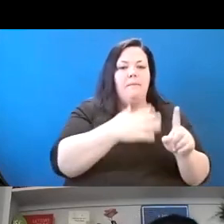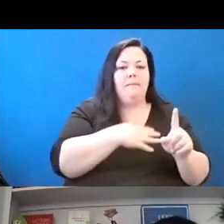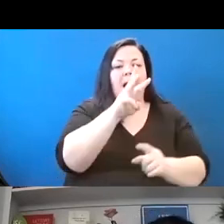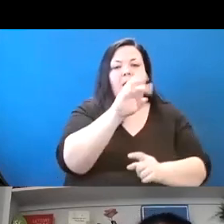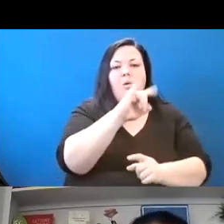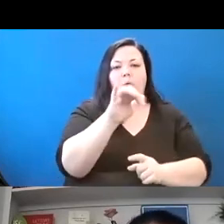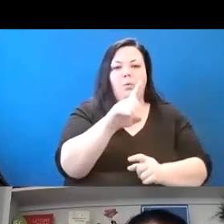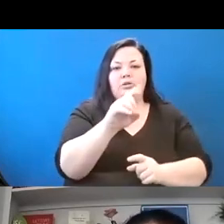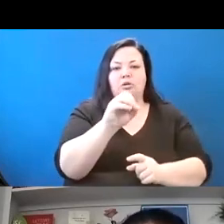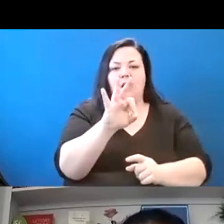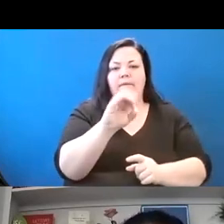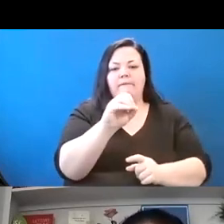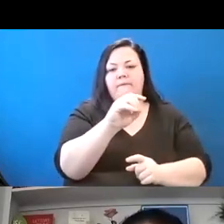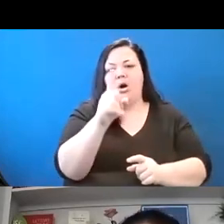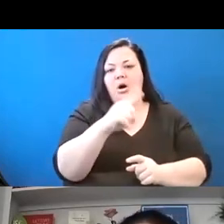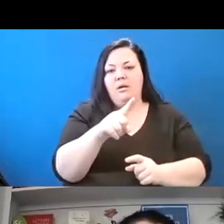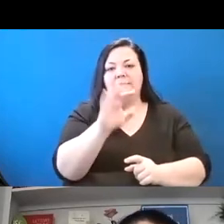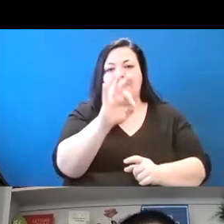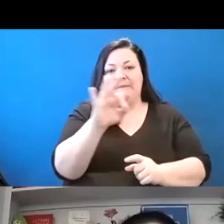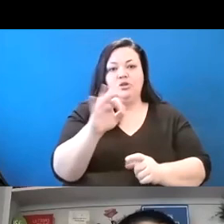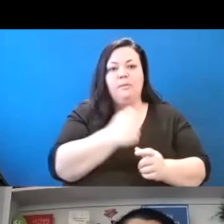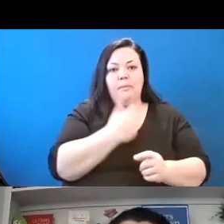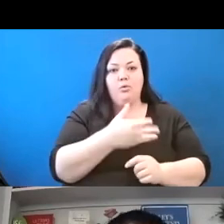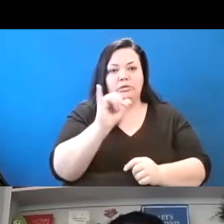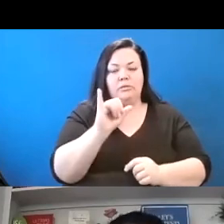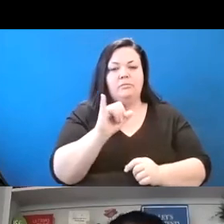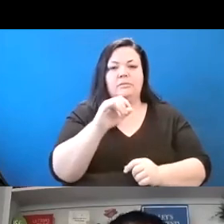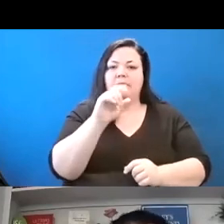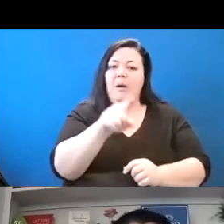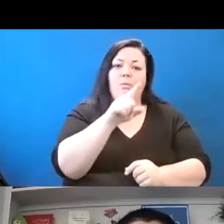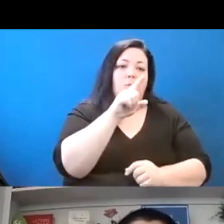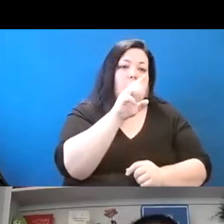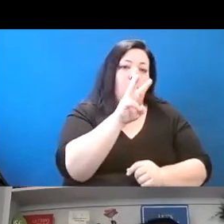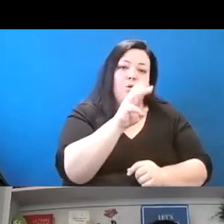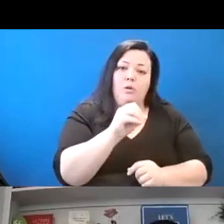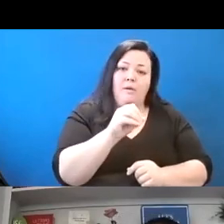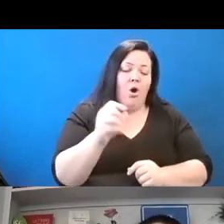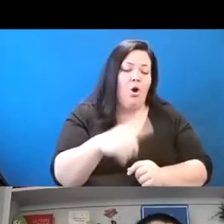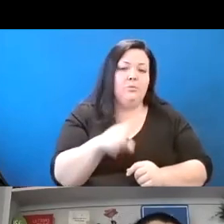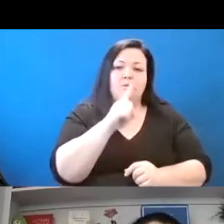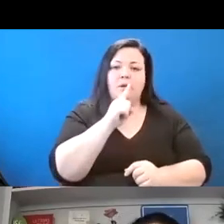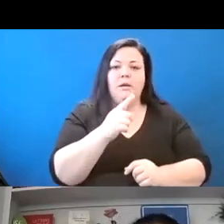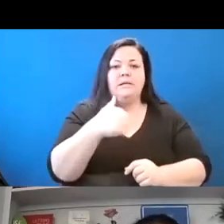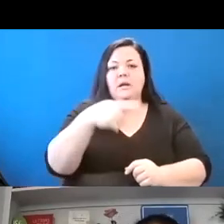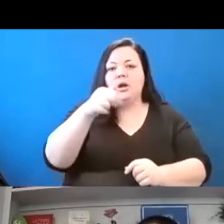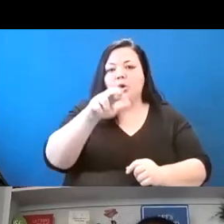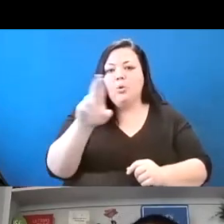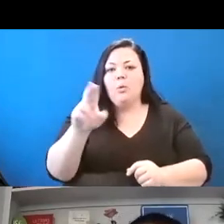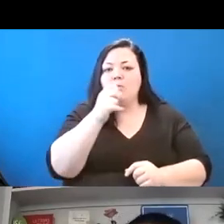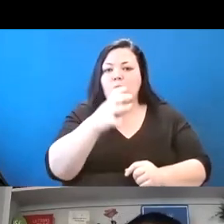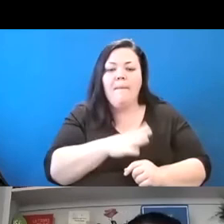tonight um and wizard of oz was very formative for me as a queer woman as a young woman in general